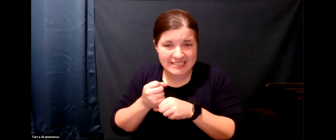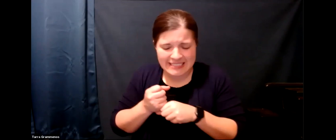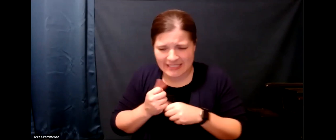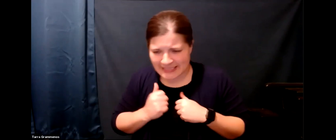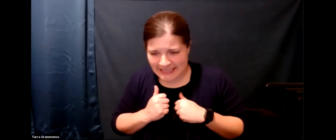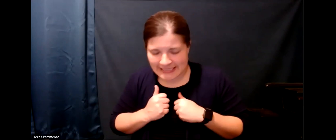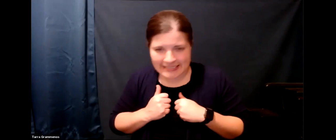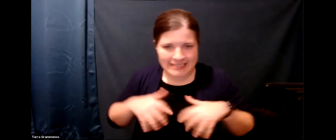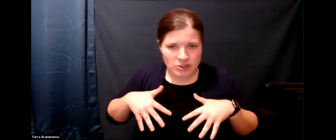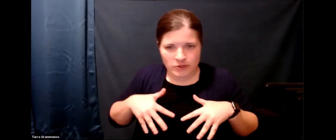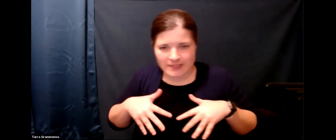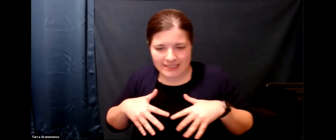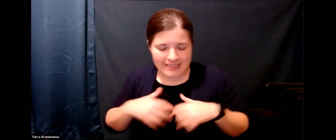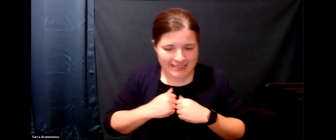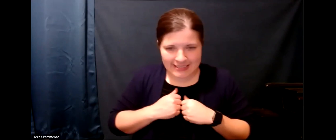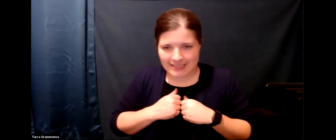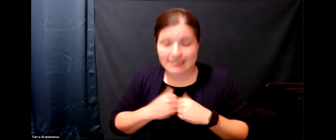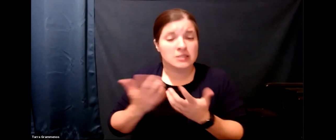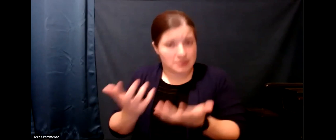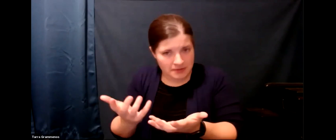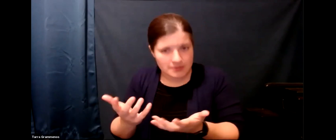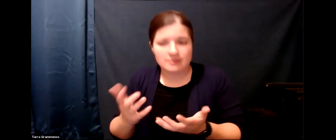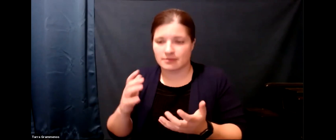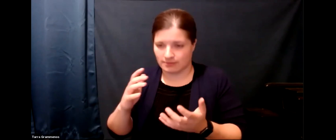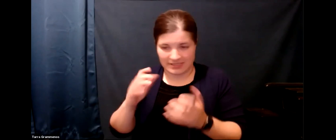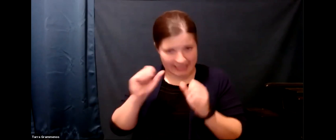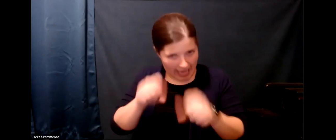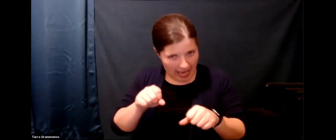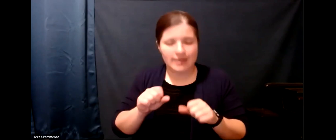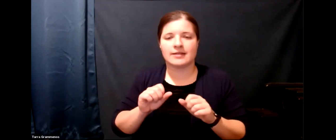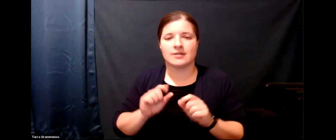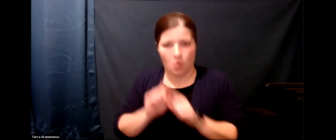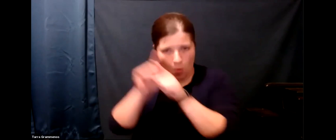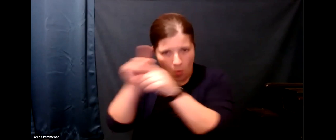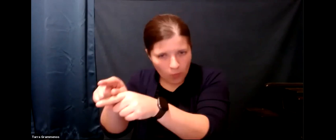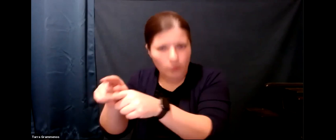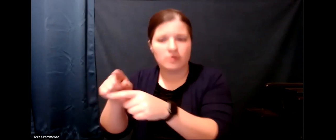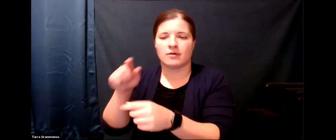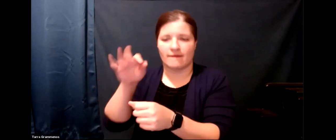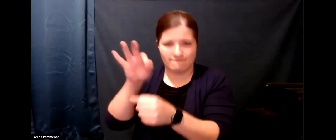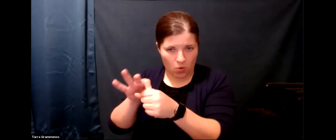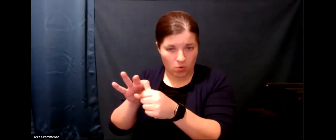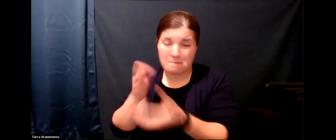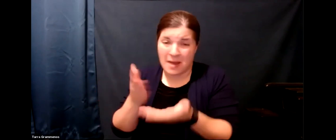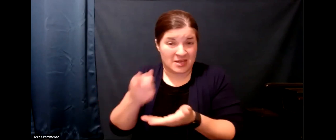nervous, there's always that option of going down physically and voting. That may not be what you wanted to do, but that's